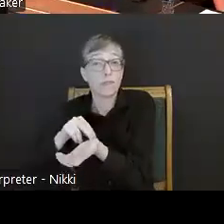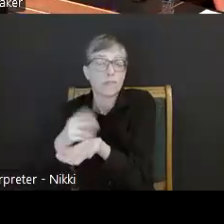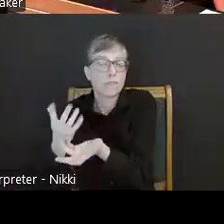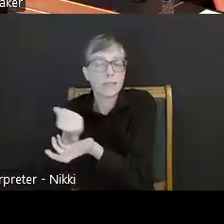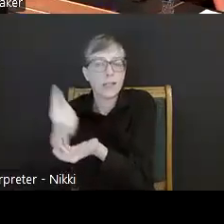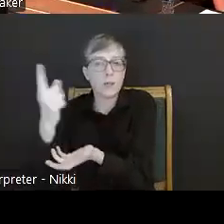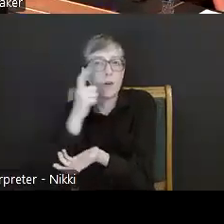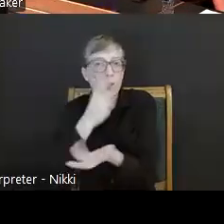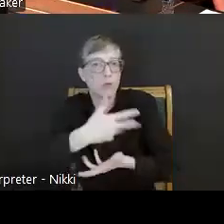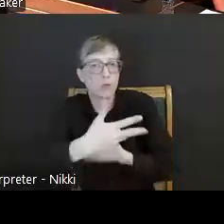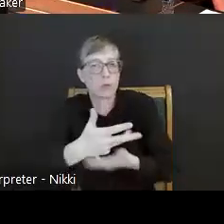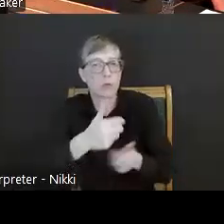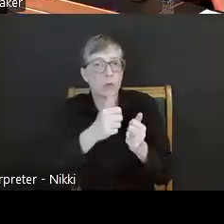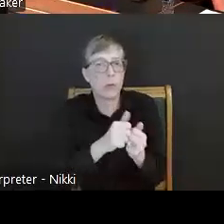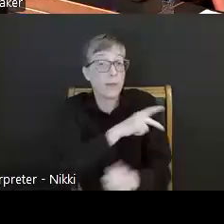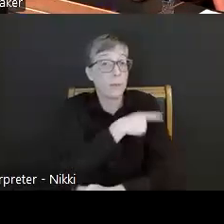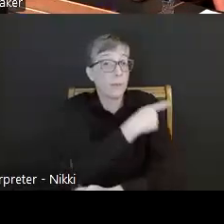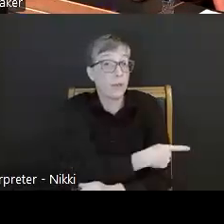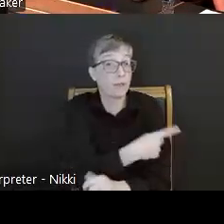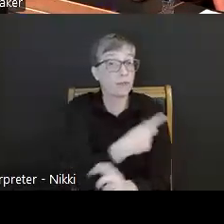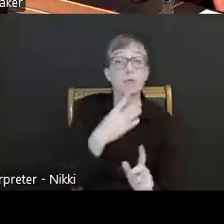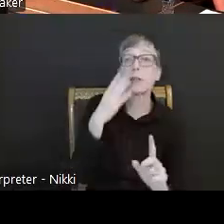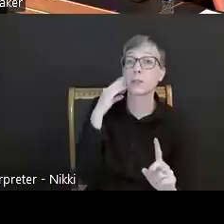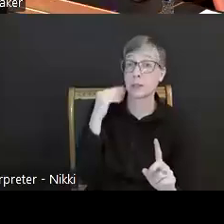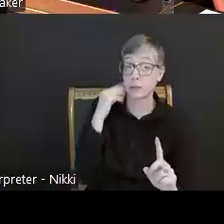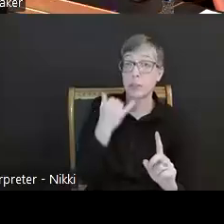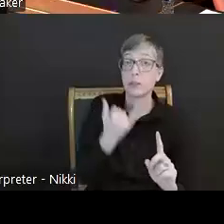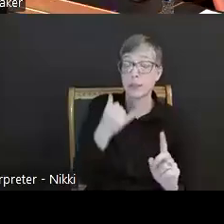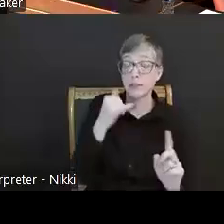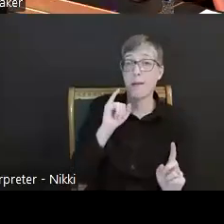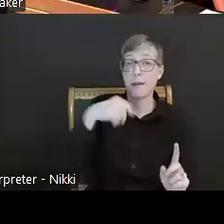intimate partner violence this QR code leads you to the registration link and the link is